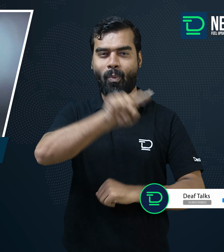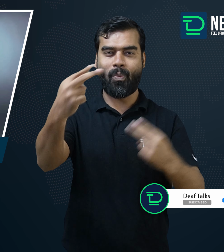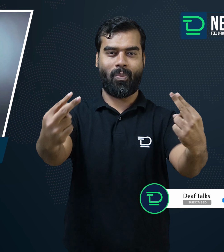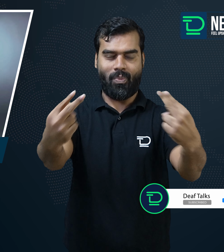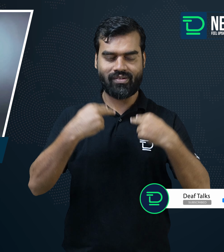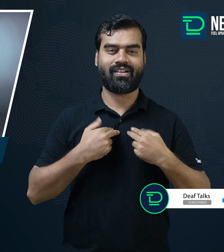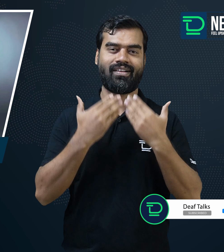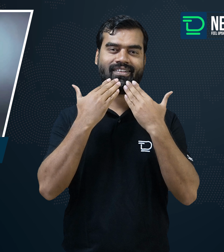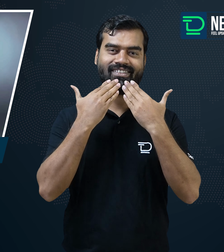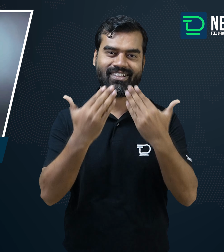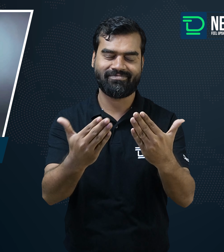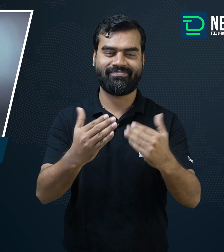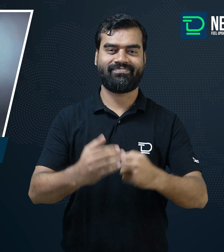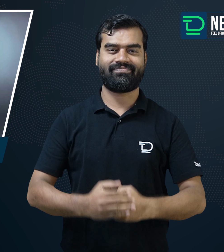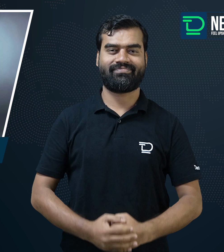Thanks for watching.